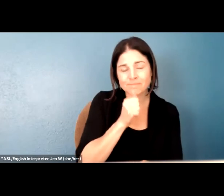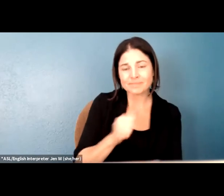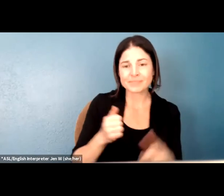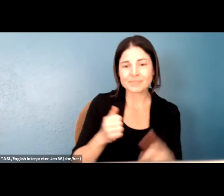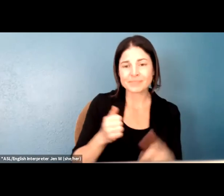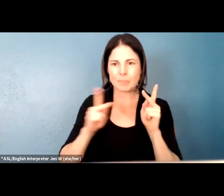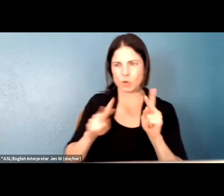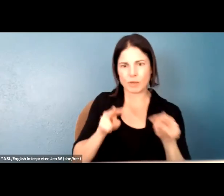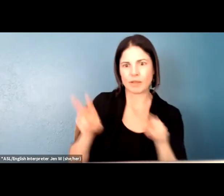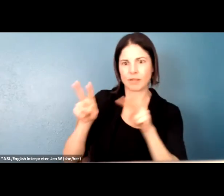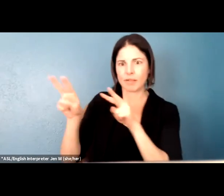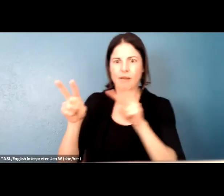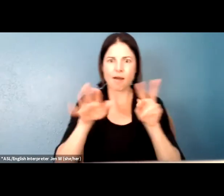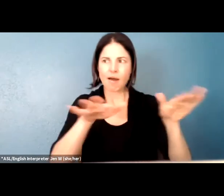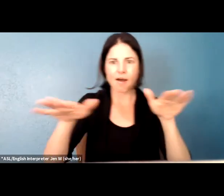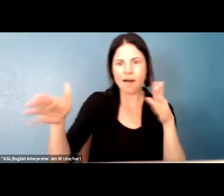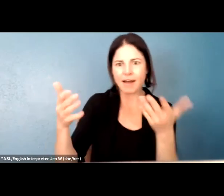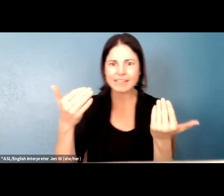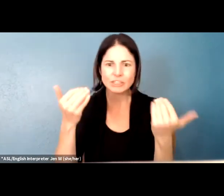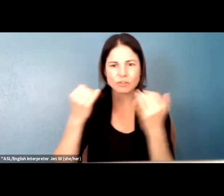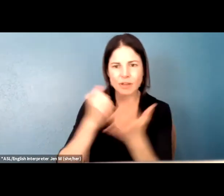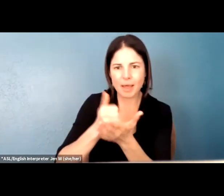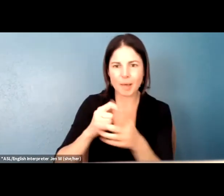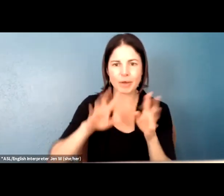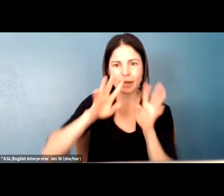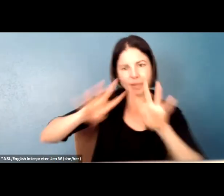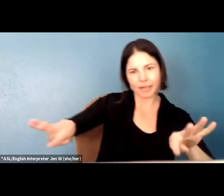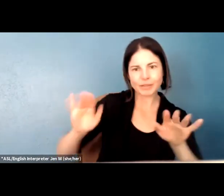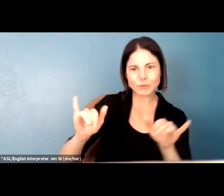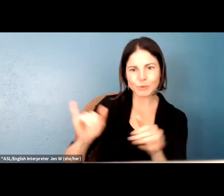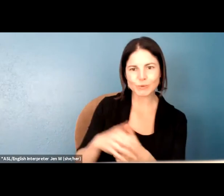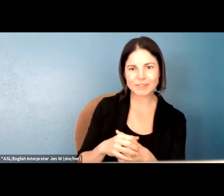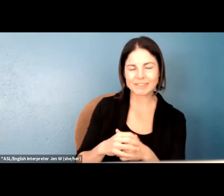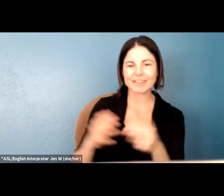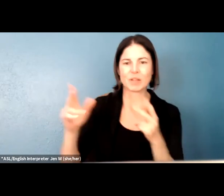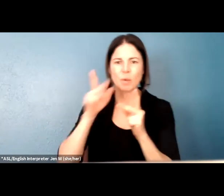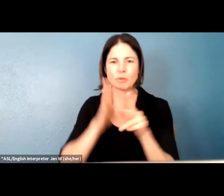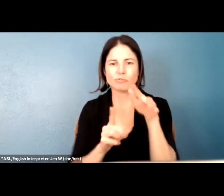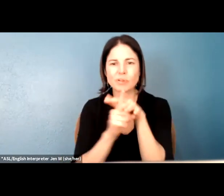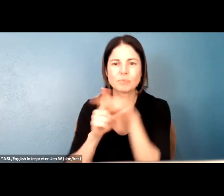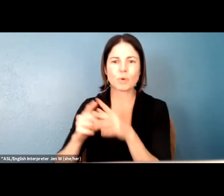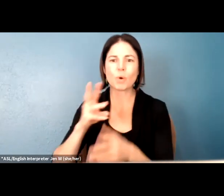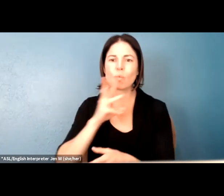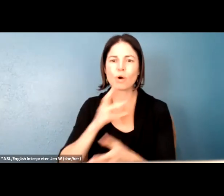seek the women who share the Divinity with you at the watercooler and fireside chats and work retreats site black